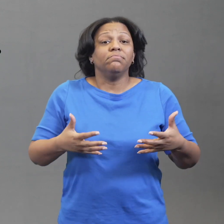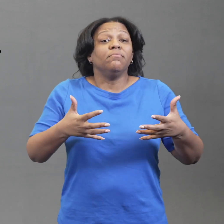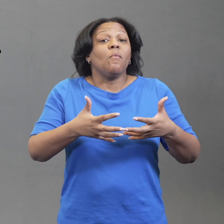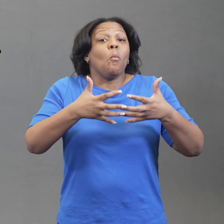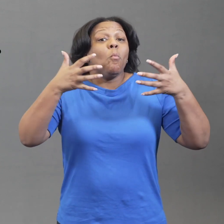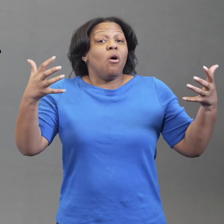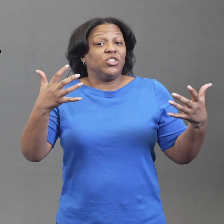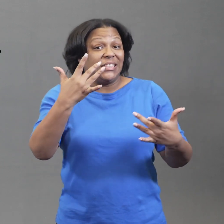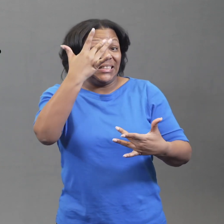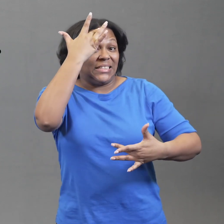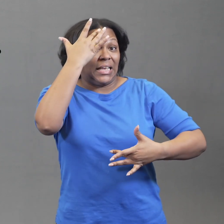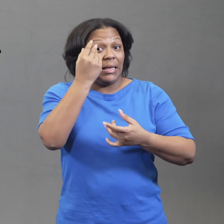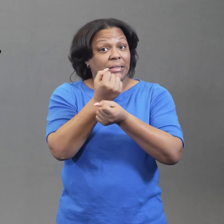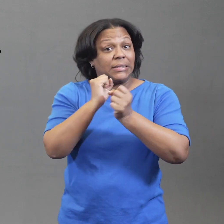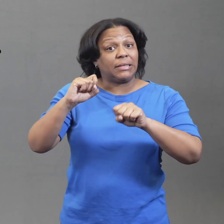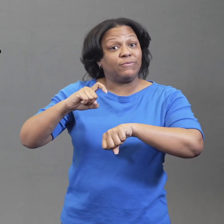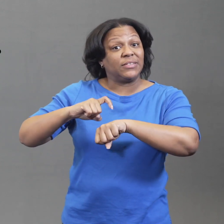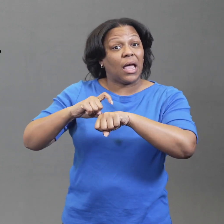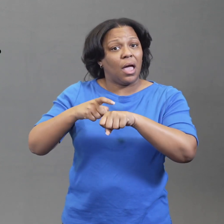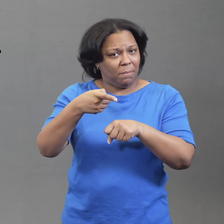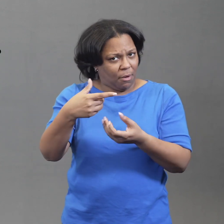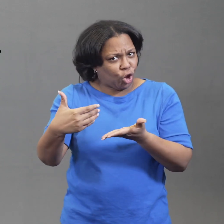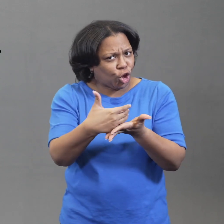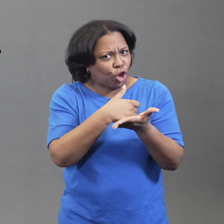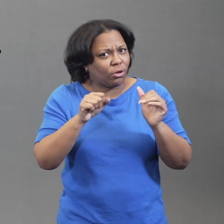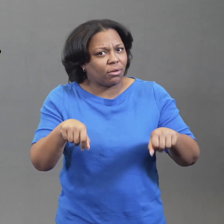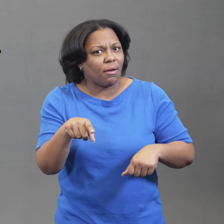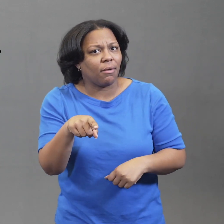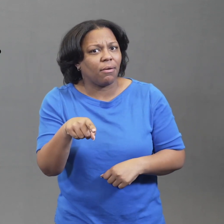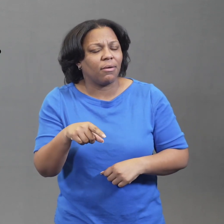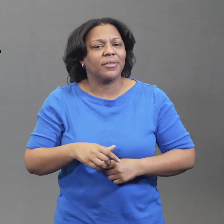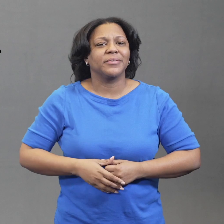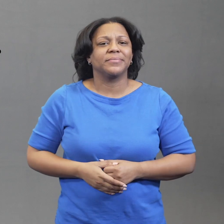How much sick and safe time can you earn?